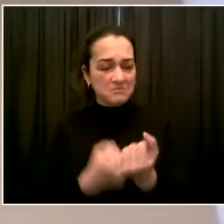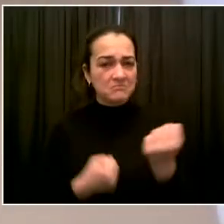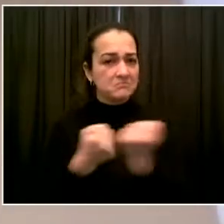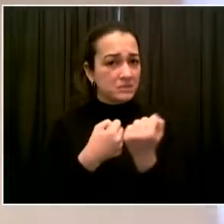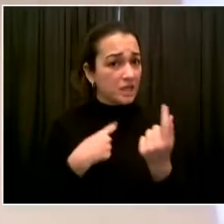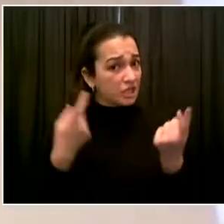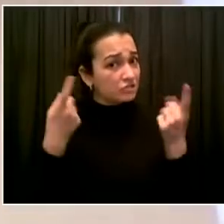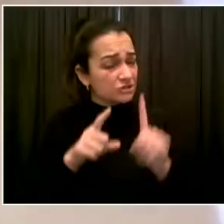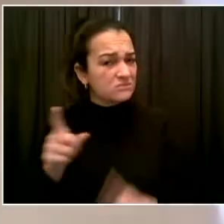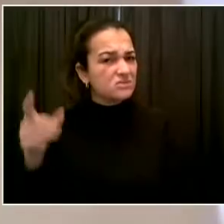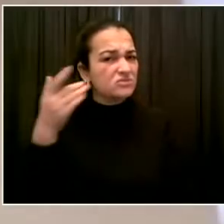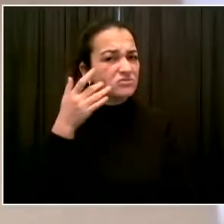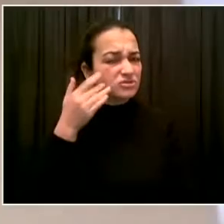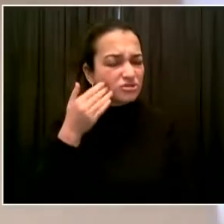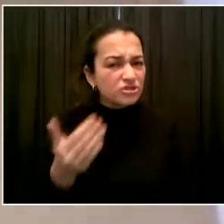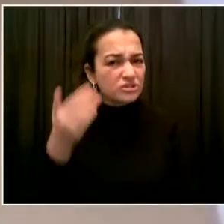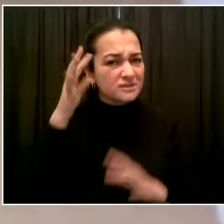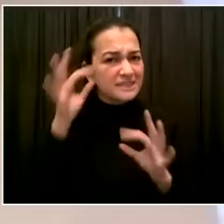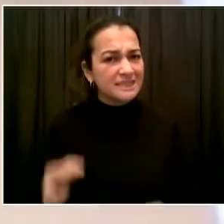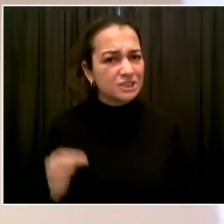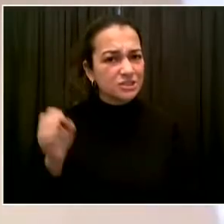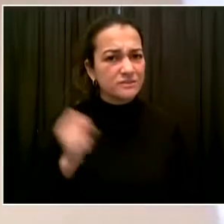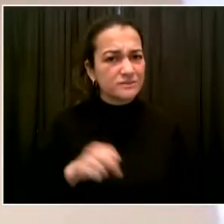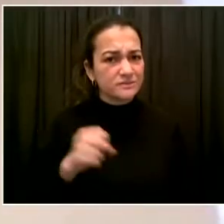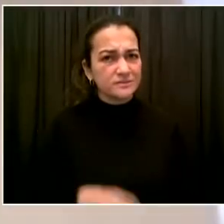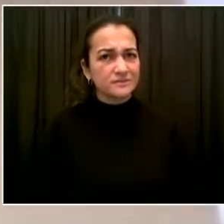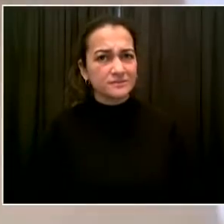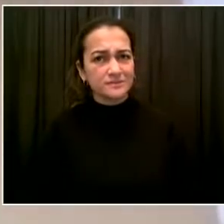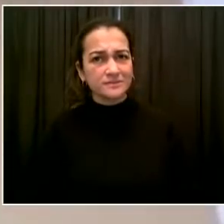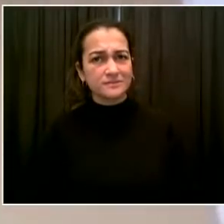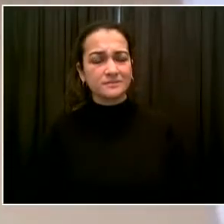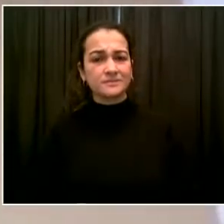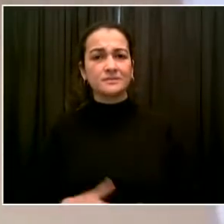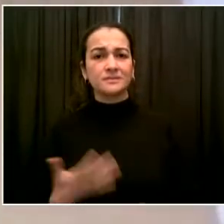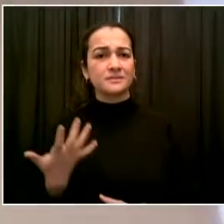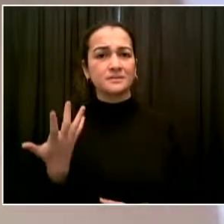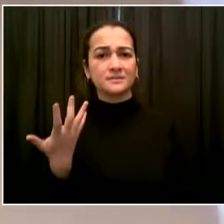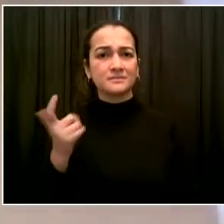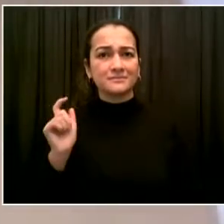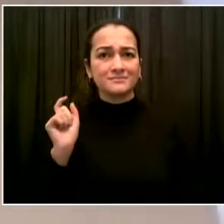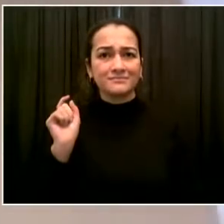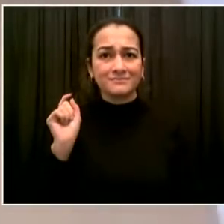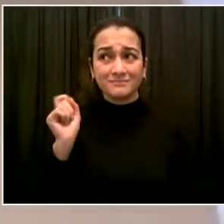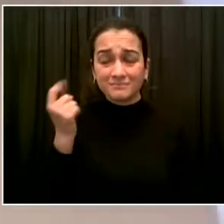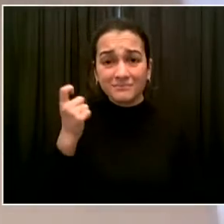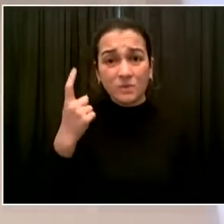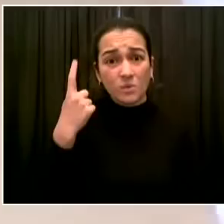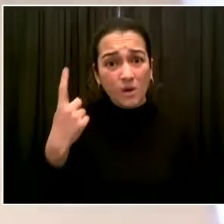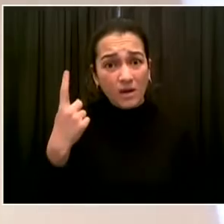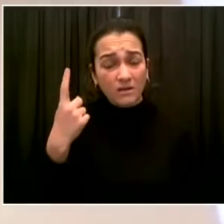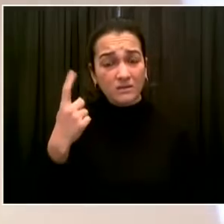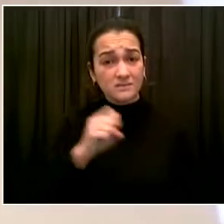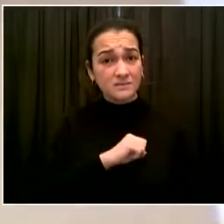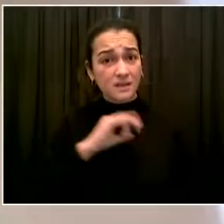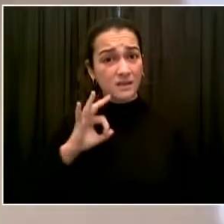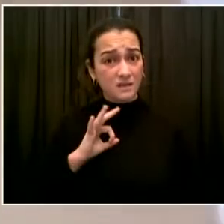SMART PREVENTION POLICY. LET'S ASSUME EACH CHILDCARE WORKER TAKES CARE OF 4 TO 5